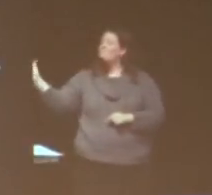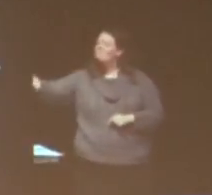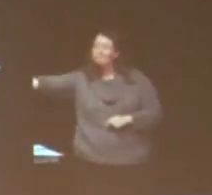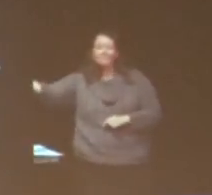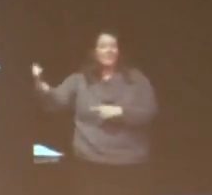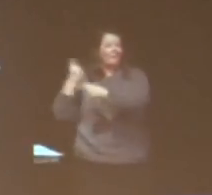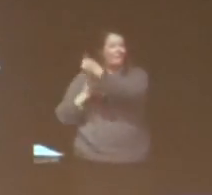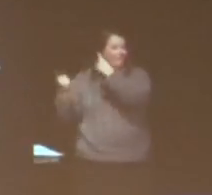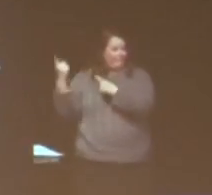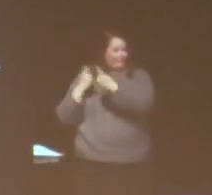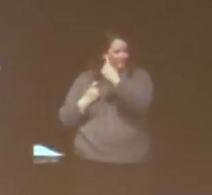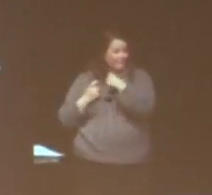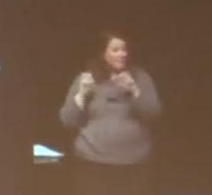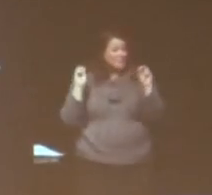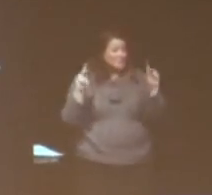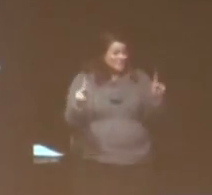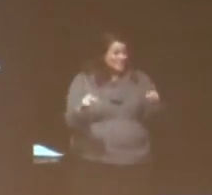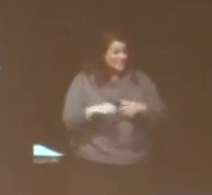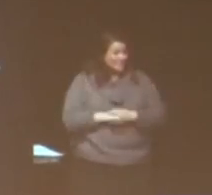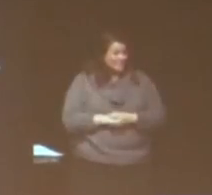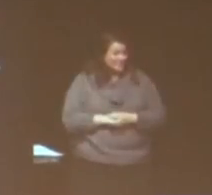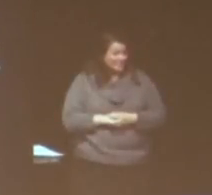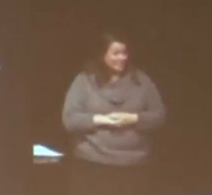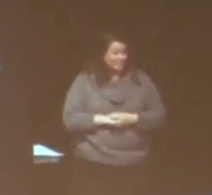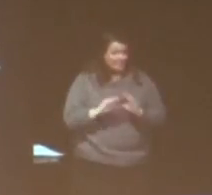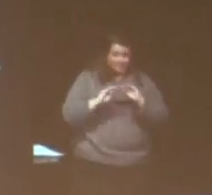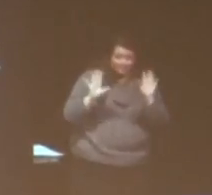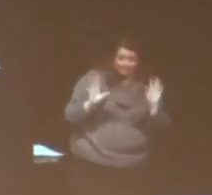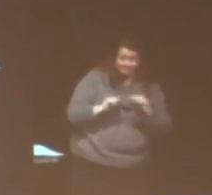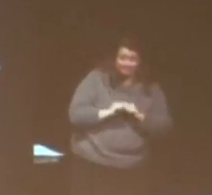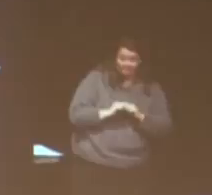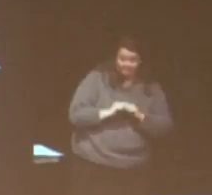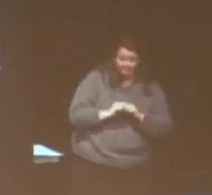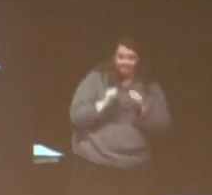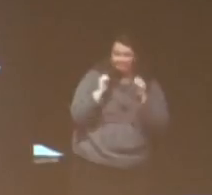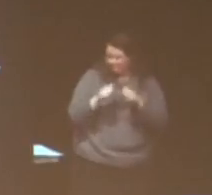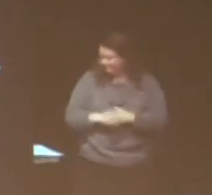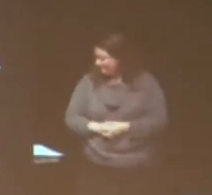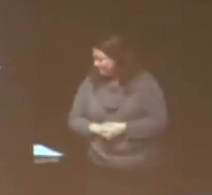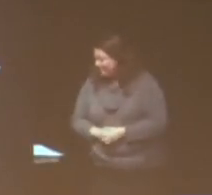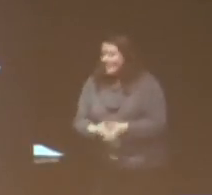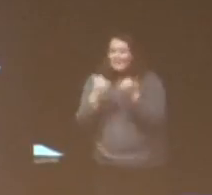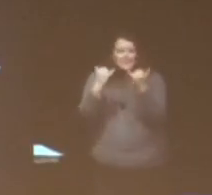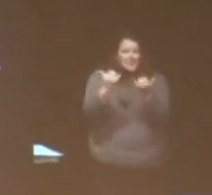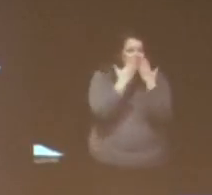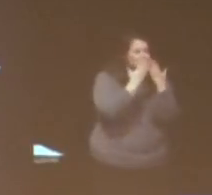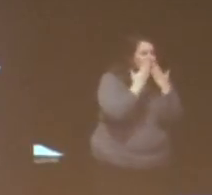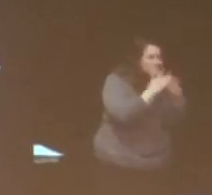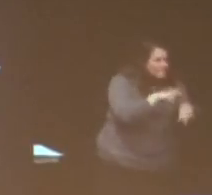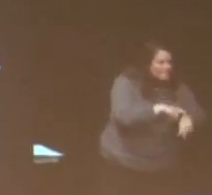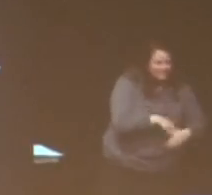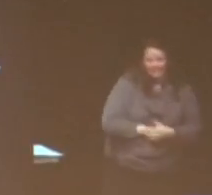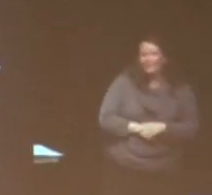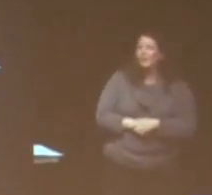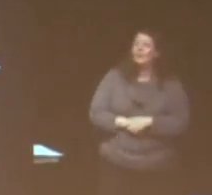microphone will be. The question and answer period will happen at that time. Thank you